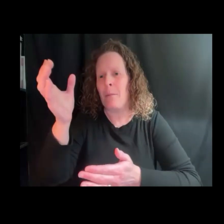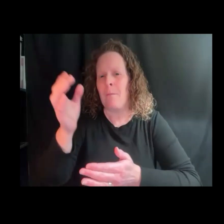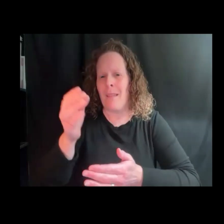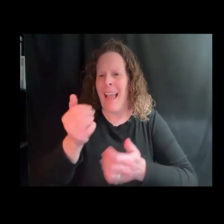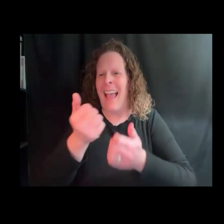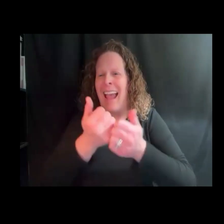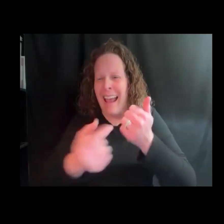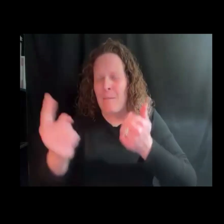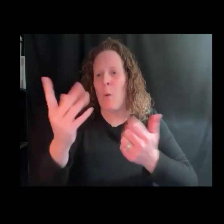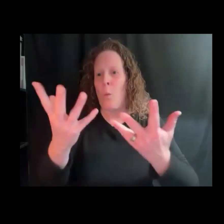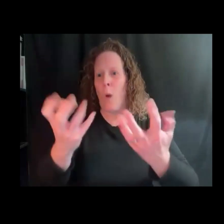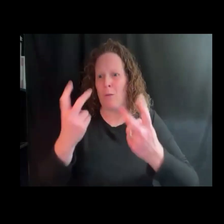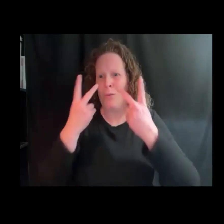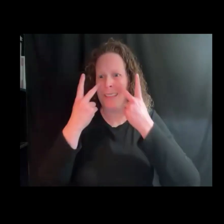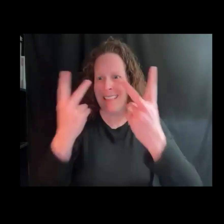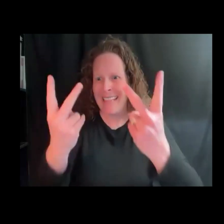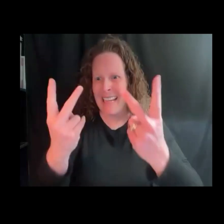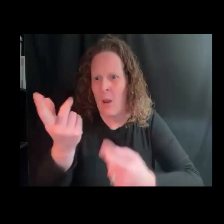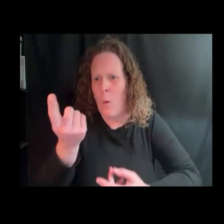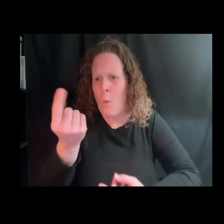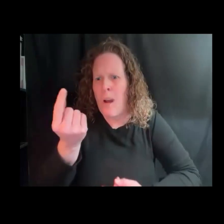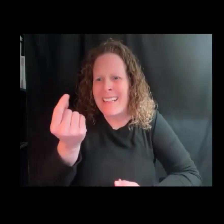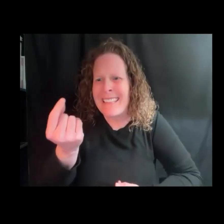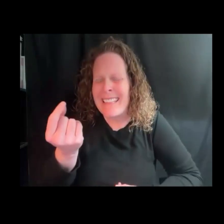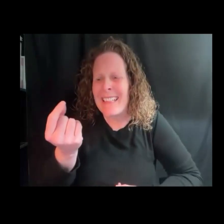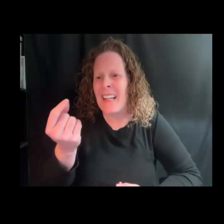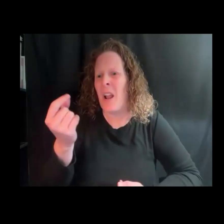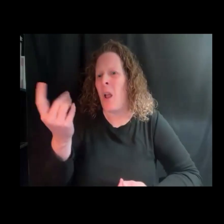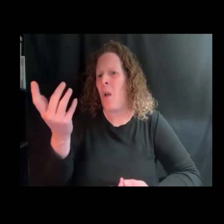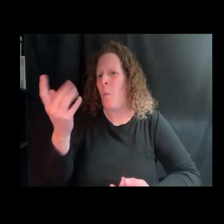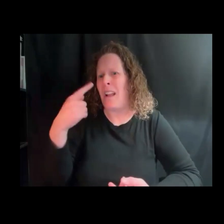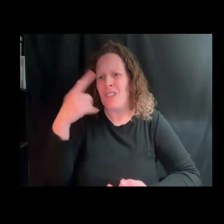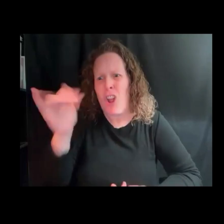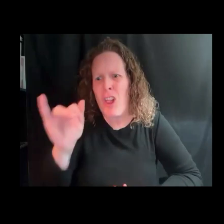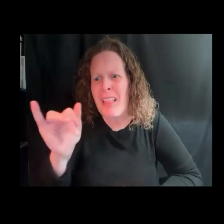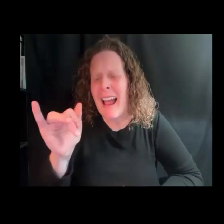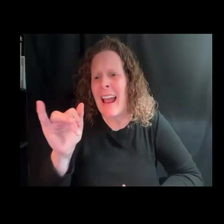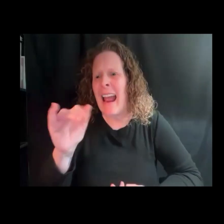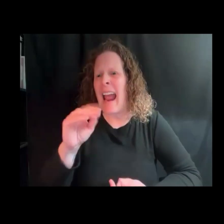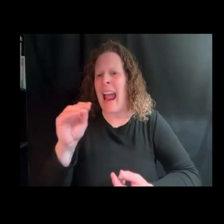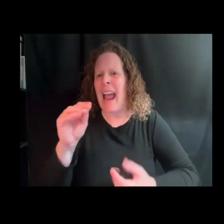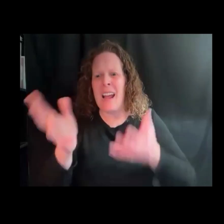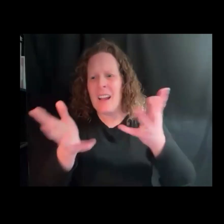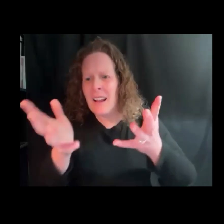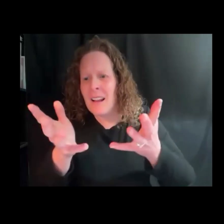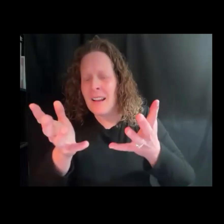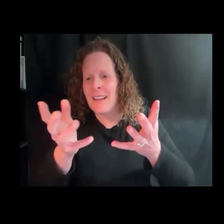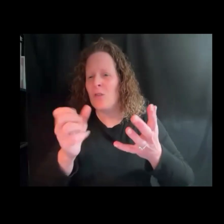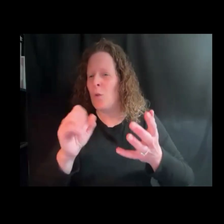who's learning these terms to be able to see the terms in relation to what you're talking about.